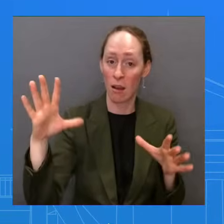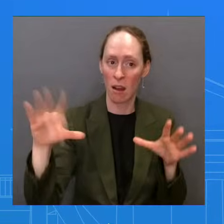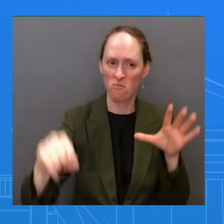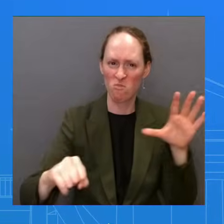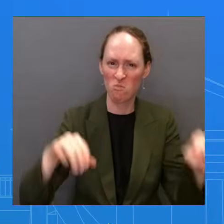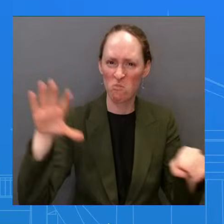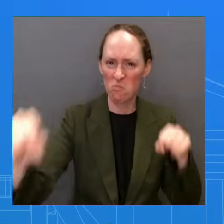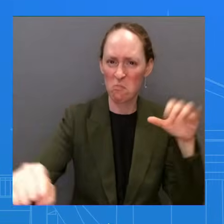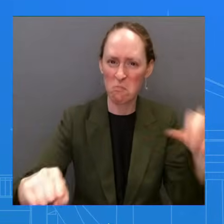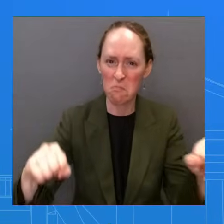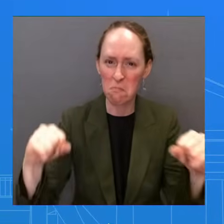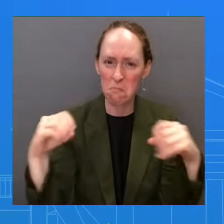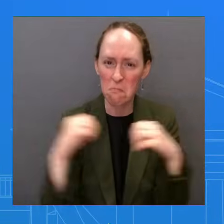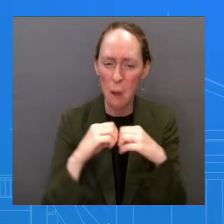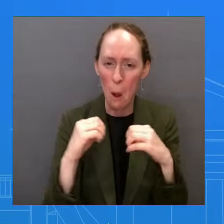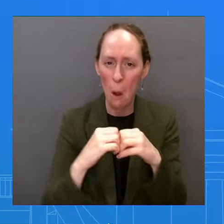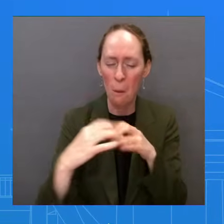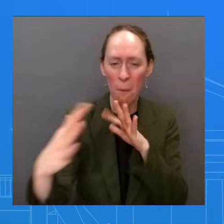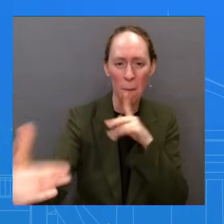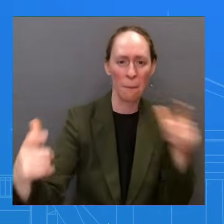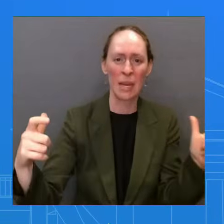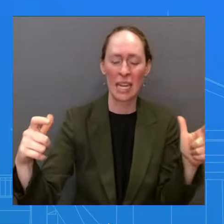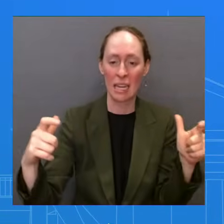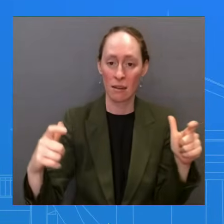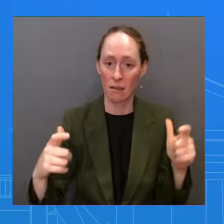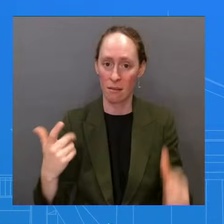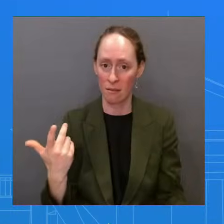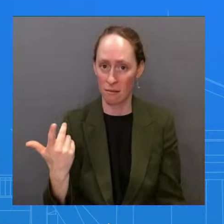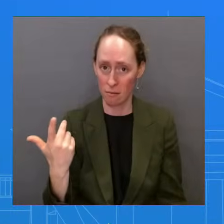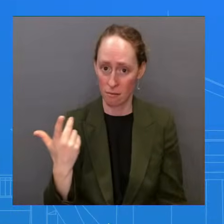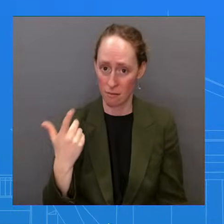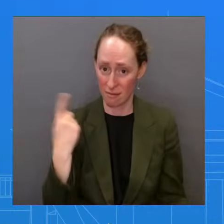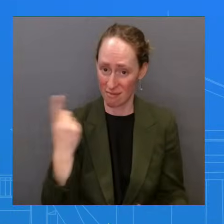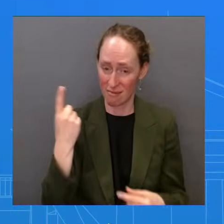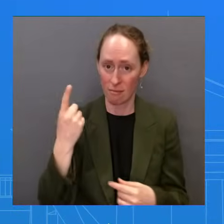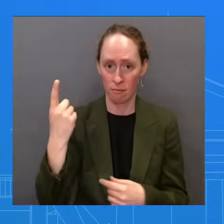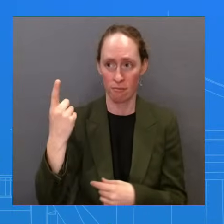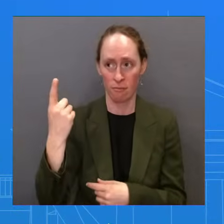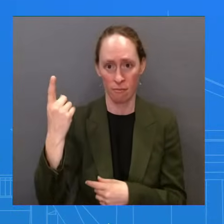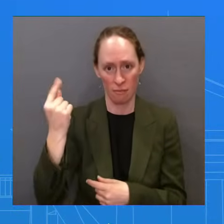that the President has been regularly kept -- kept updated on the situation.